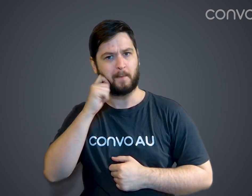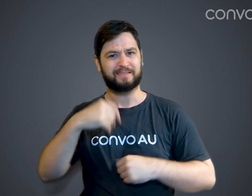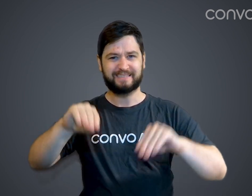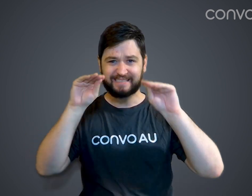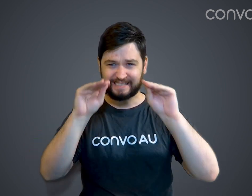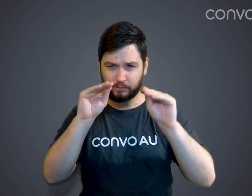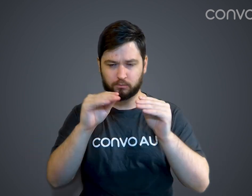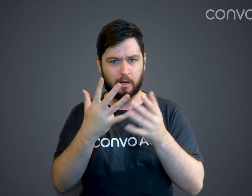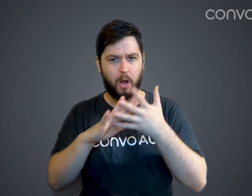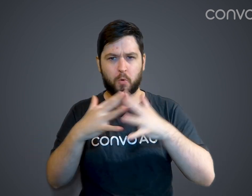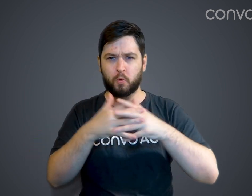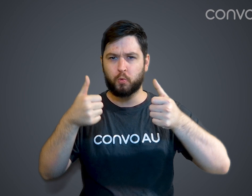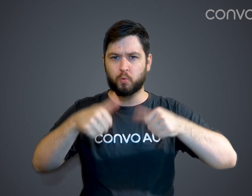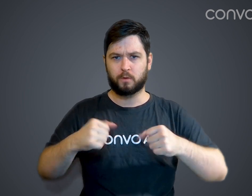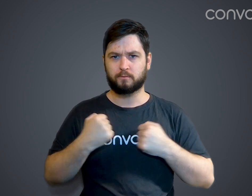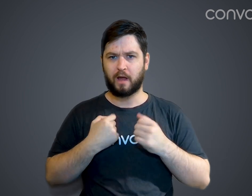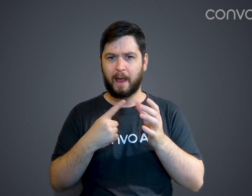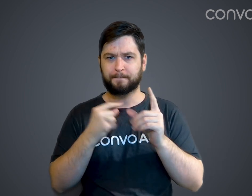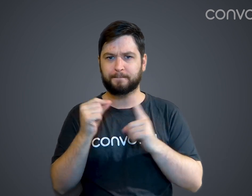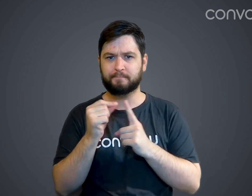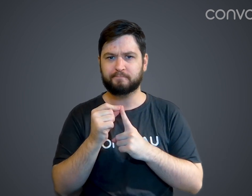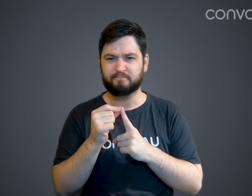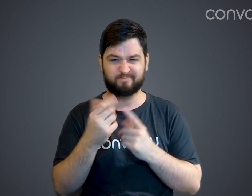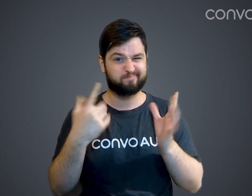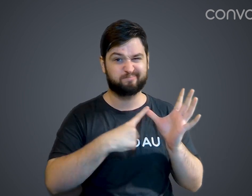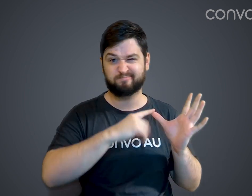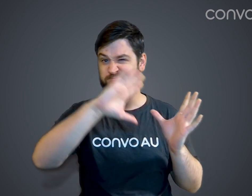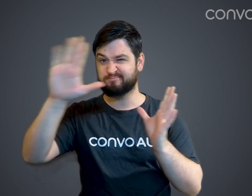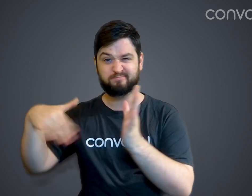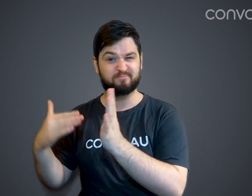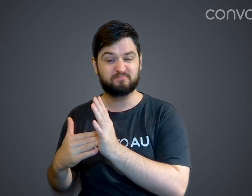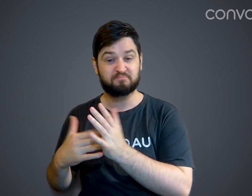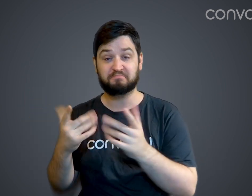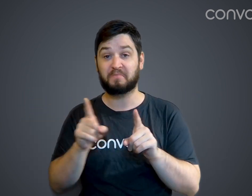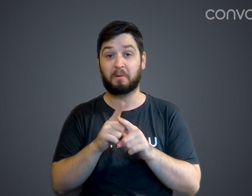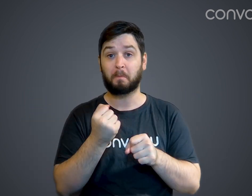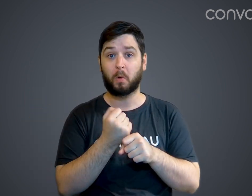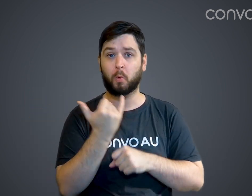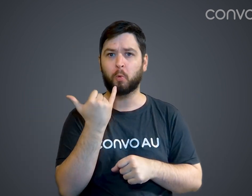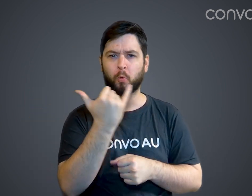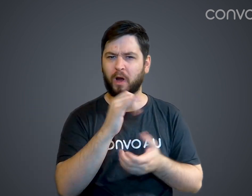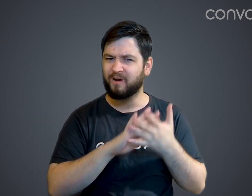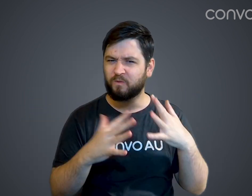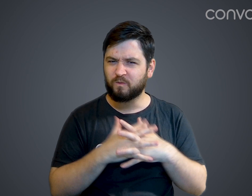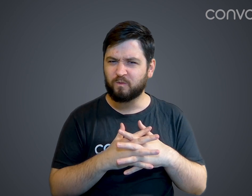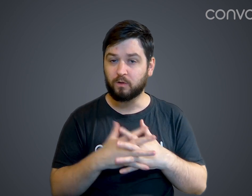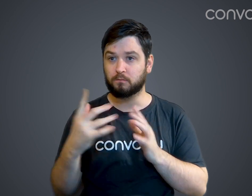We will teach you how to best use our app, from a to z! For example; how to make a call,